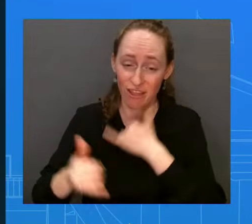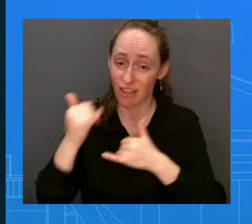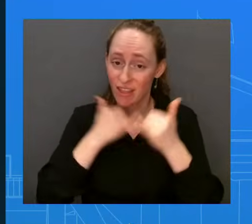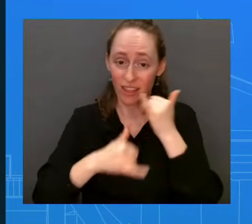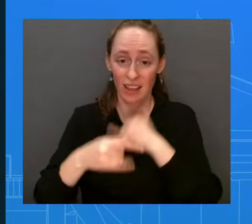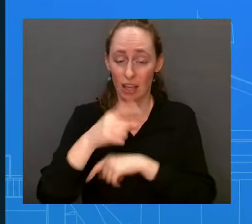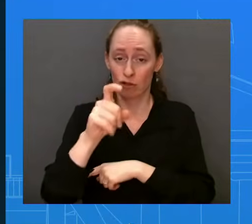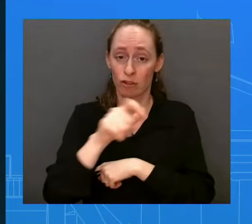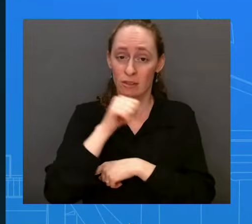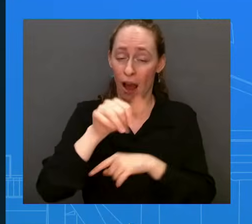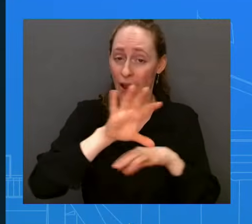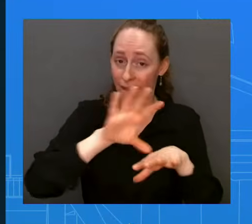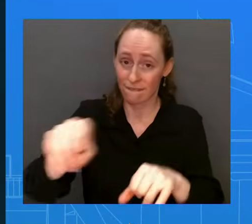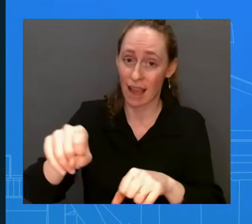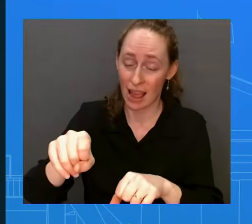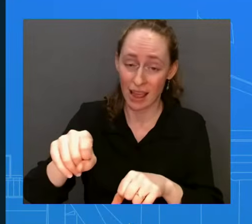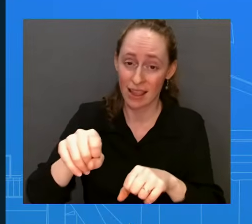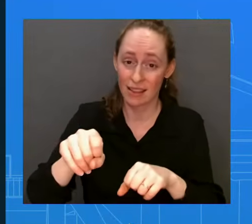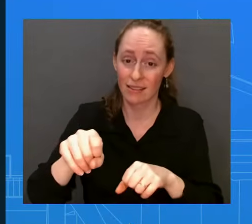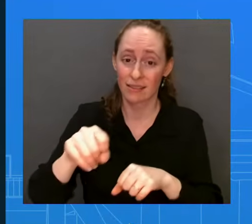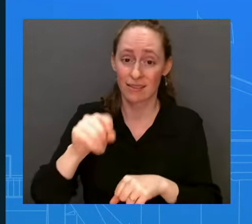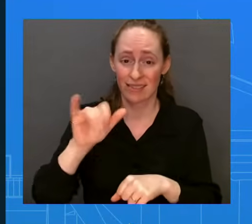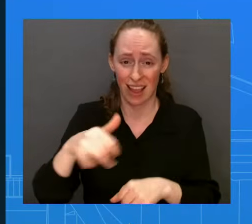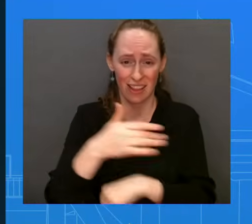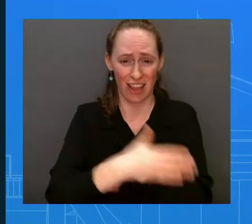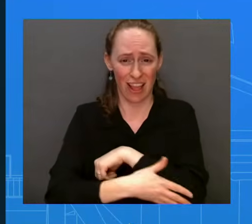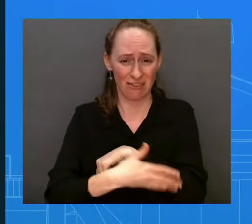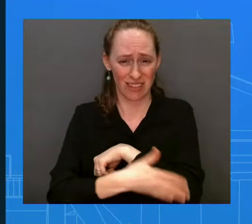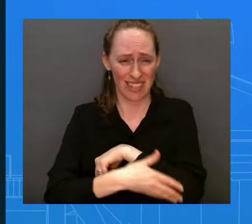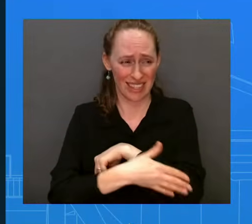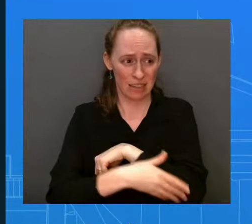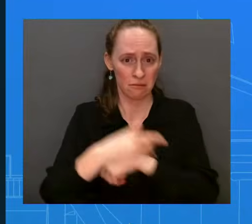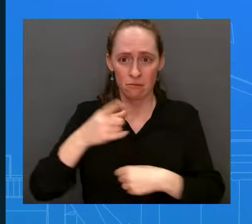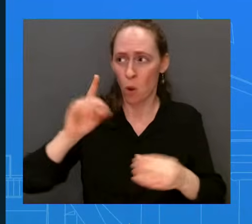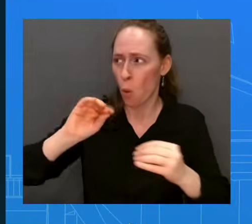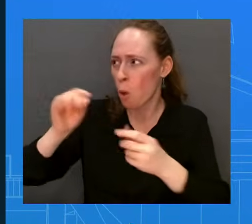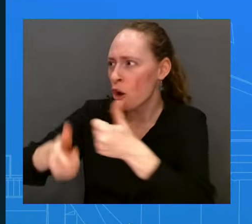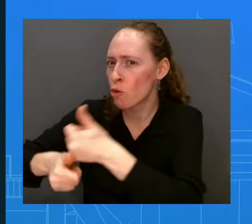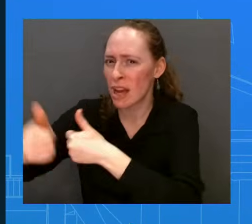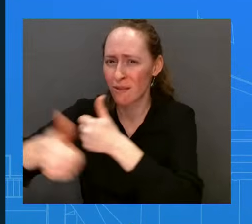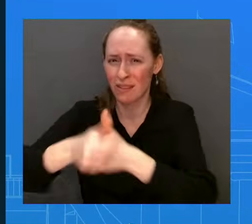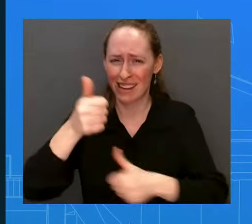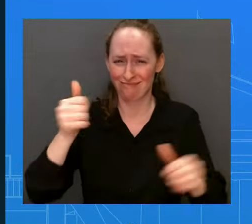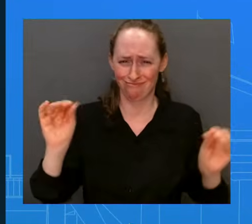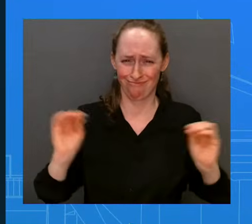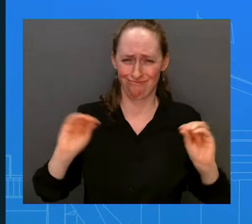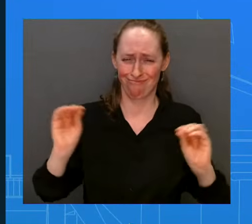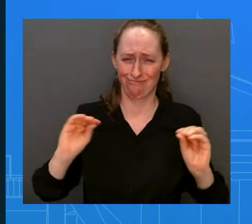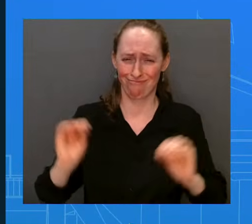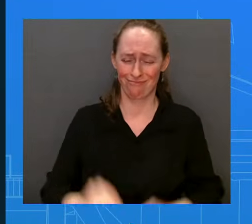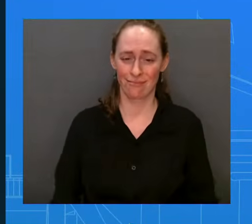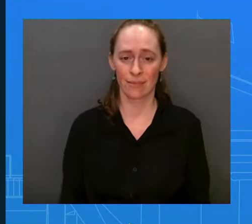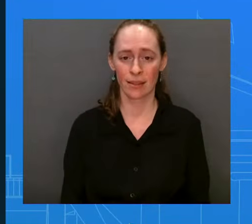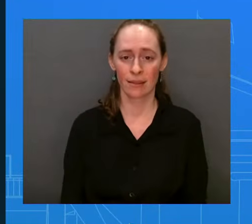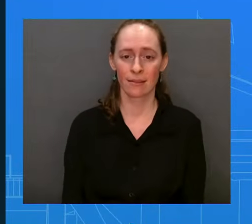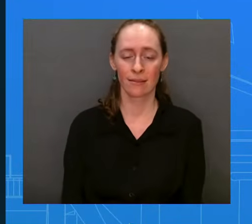let alone Russia. Clearly, he hasn't made sound decisions, nor has his military, with respect to their performance on the battlefield.